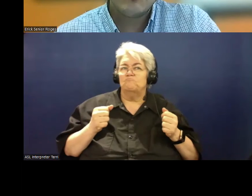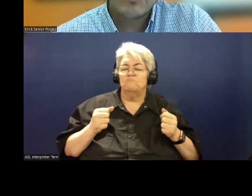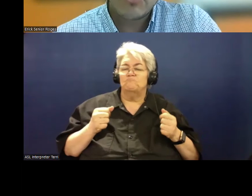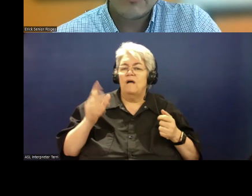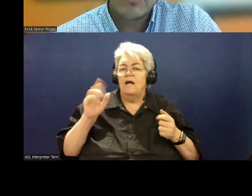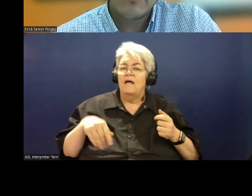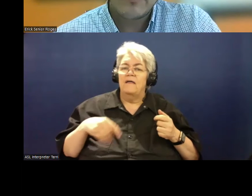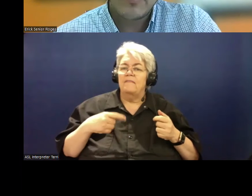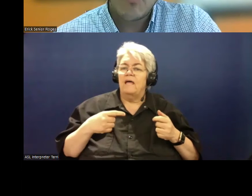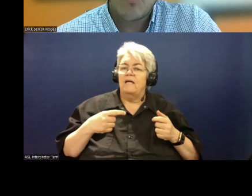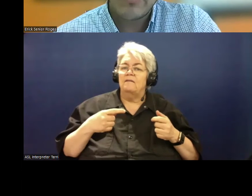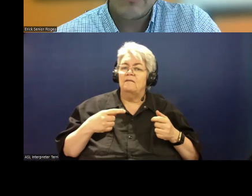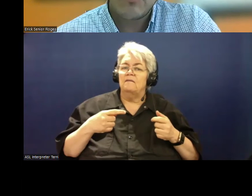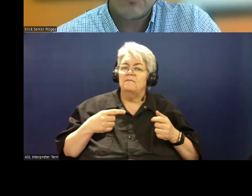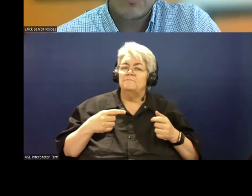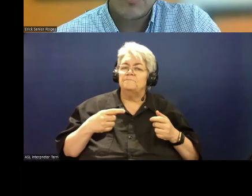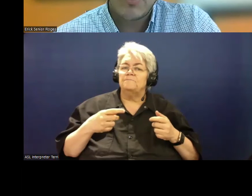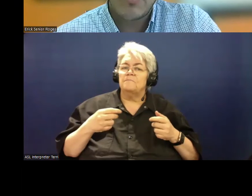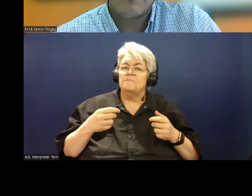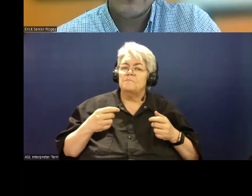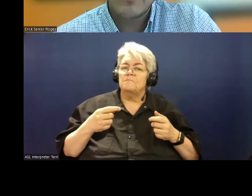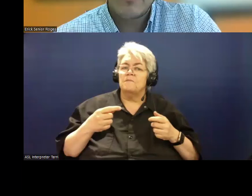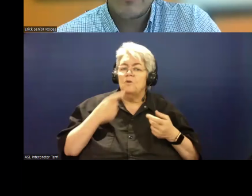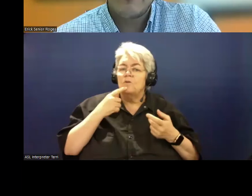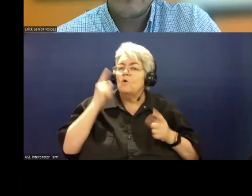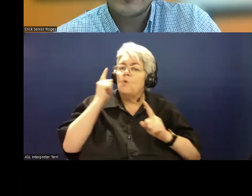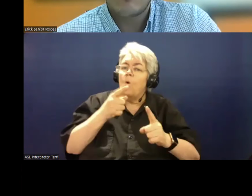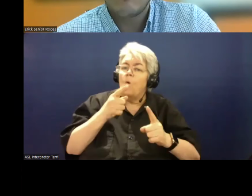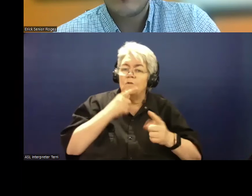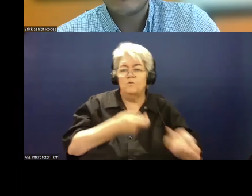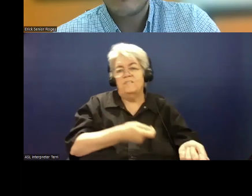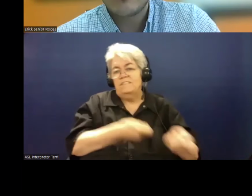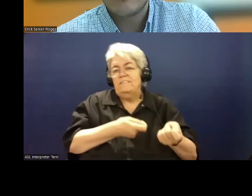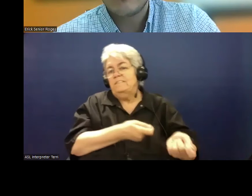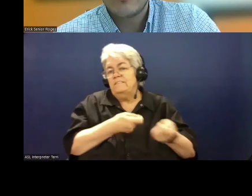USE IN TERMS OF MENTAL HEALTH PREVENTIONS,